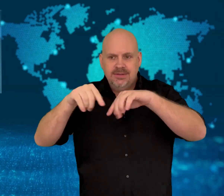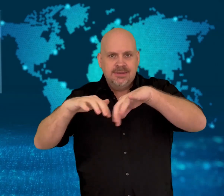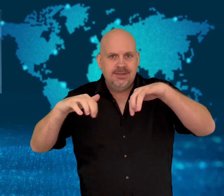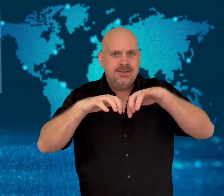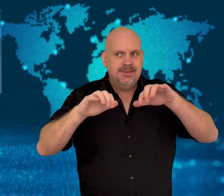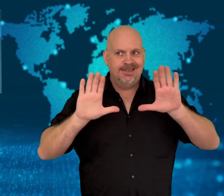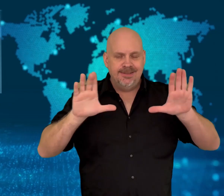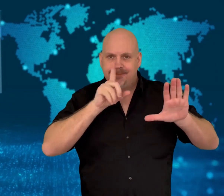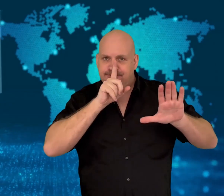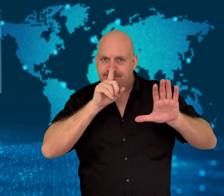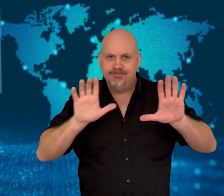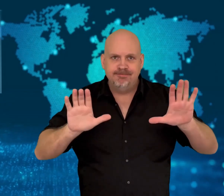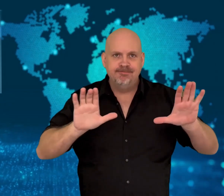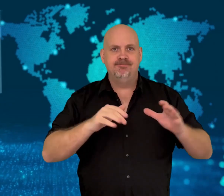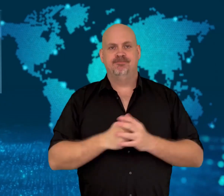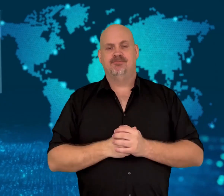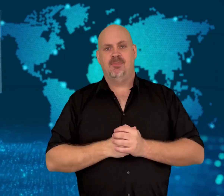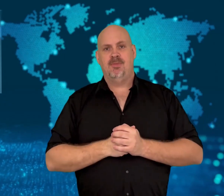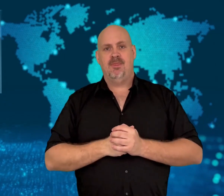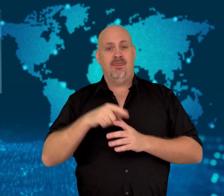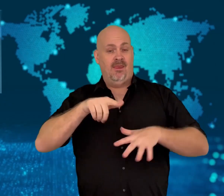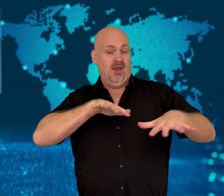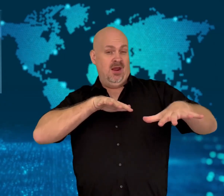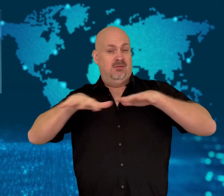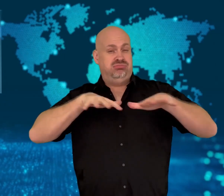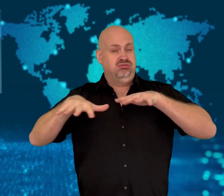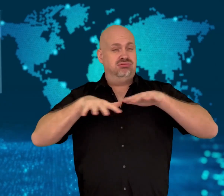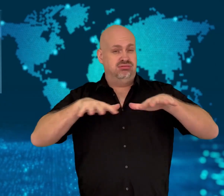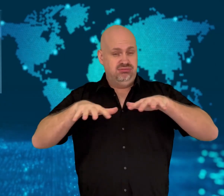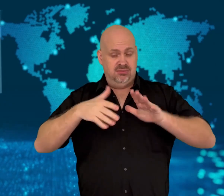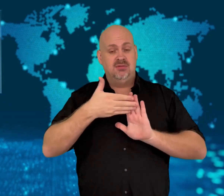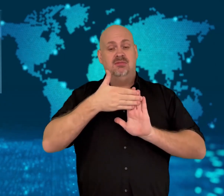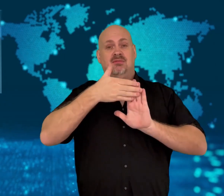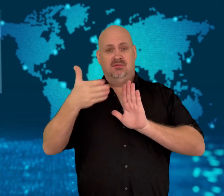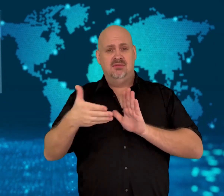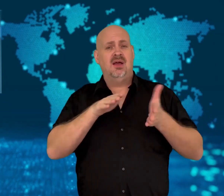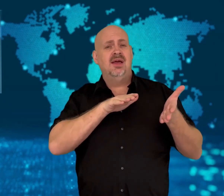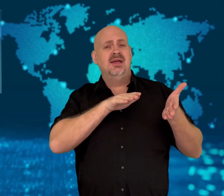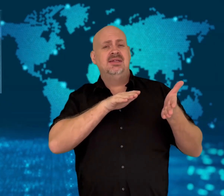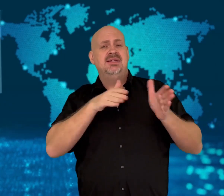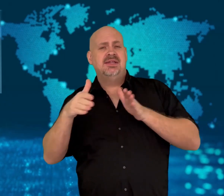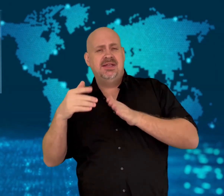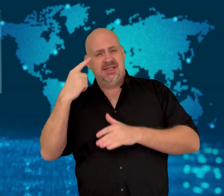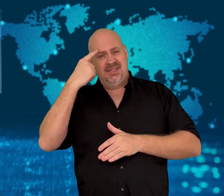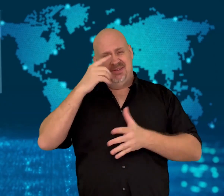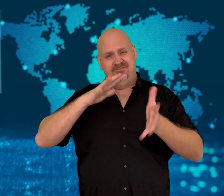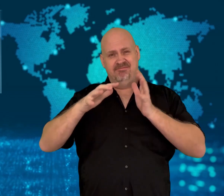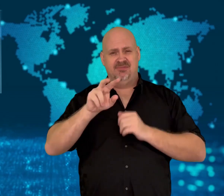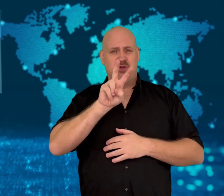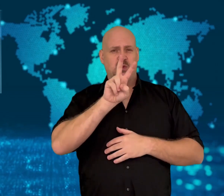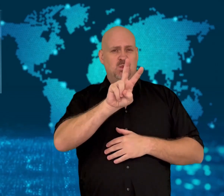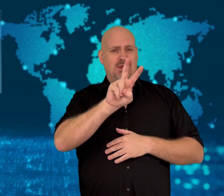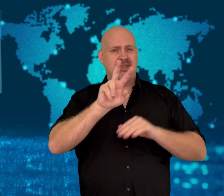or calls for help from people trapped under the ruins and rubble.